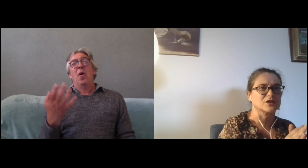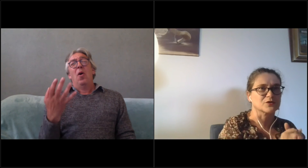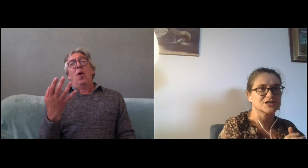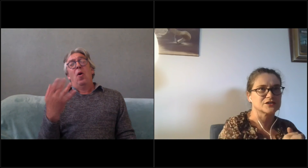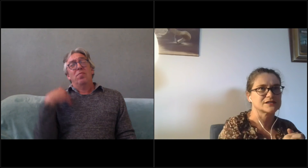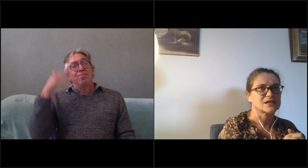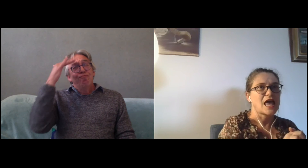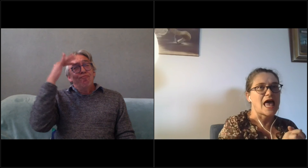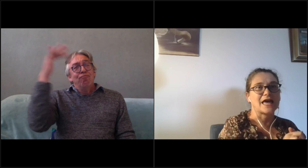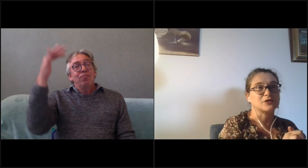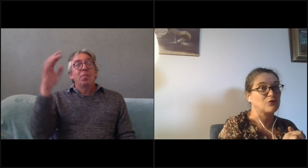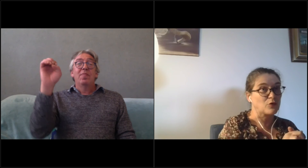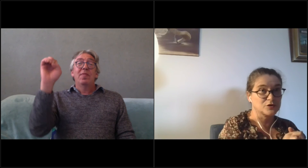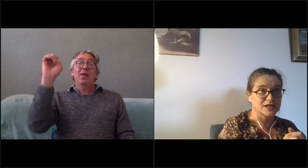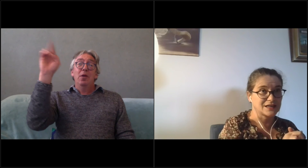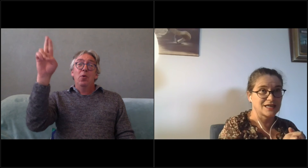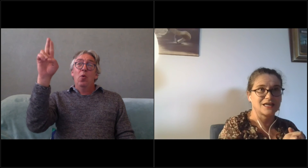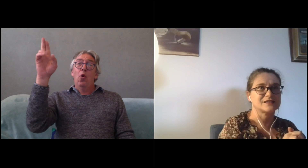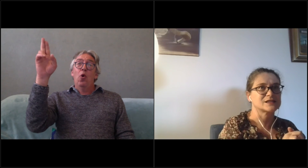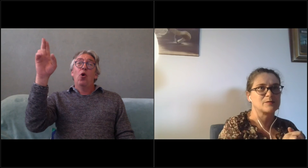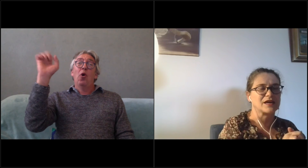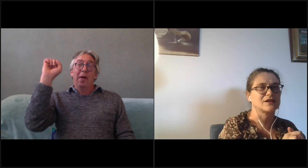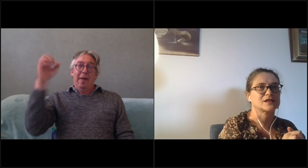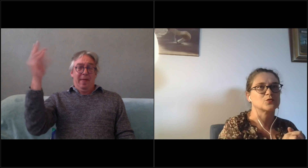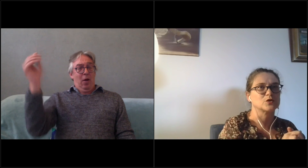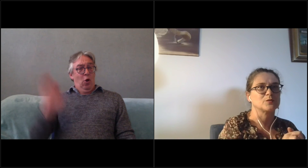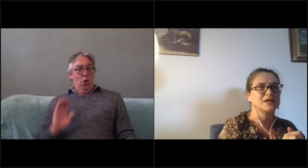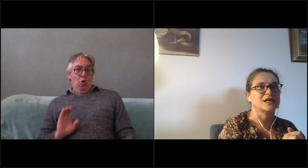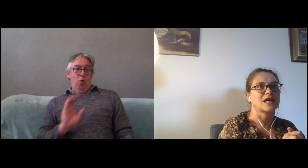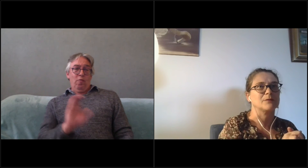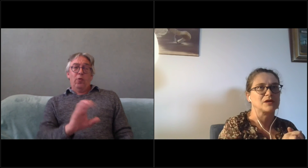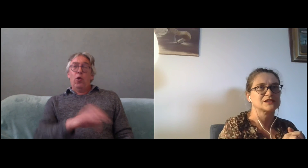between regions and unfortunately in Spain this would be impossible